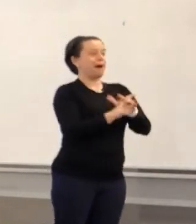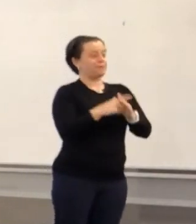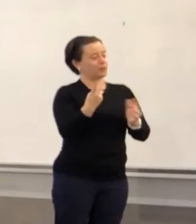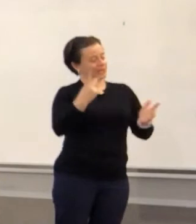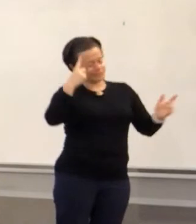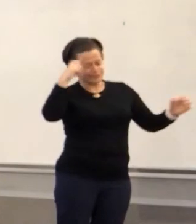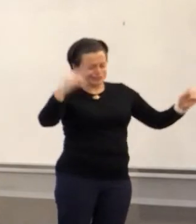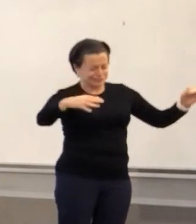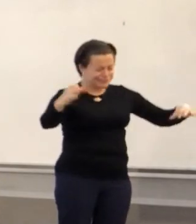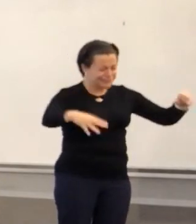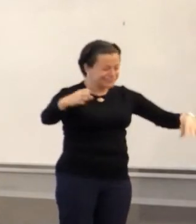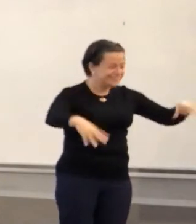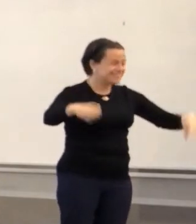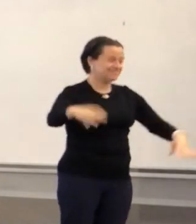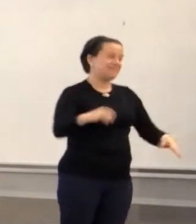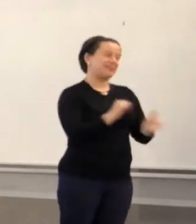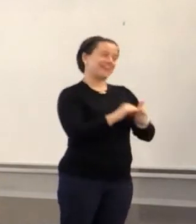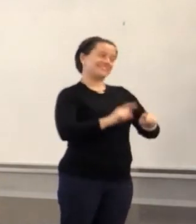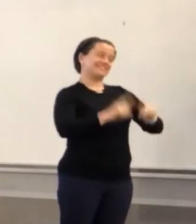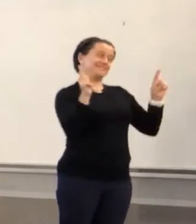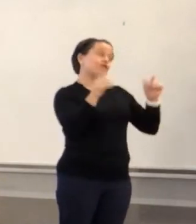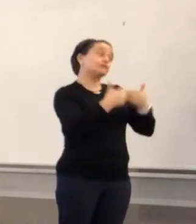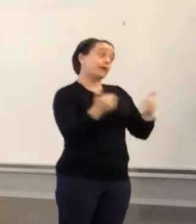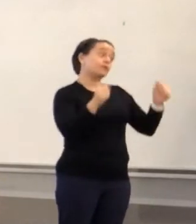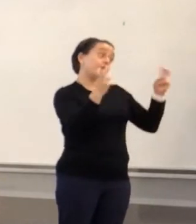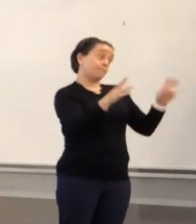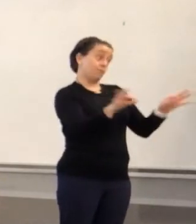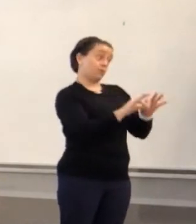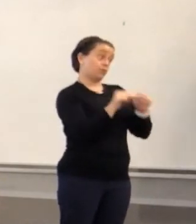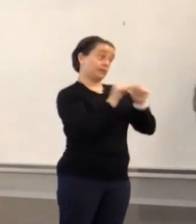I think it's a different topic but something that we should keep talking about.